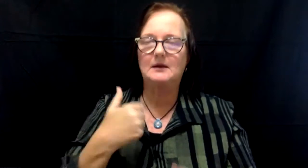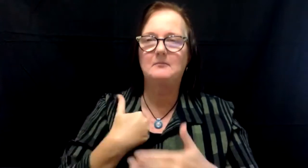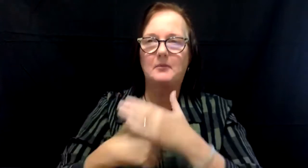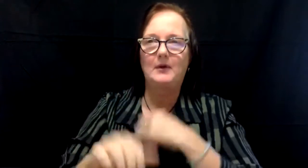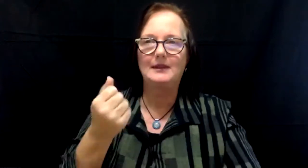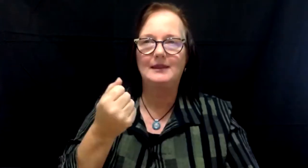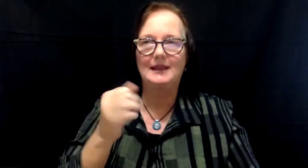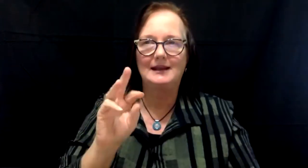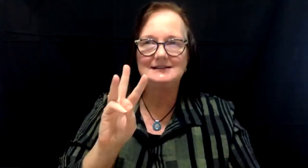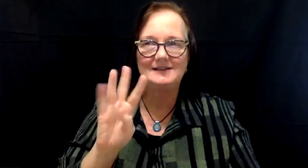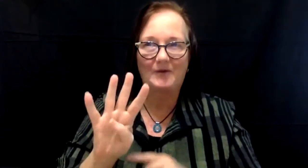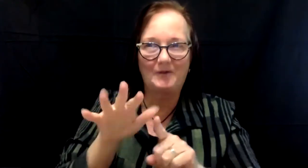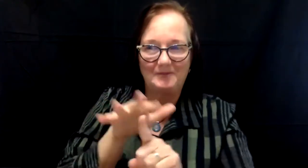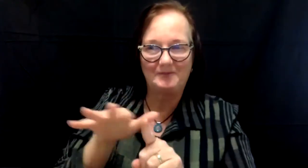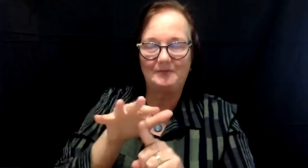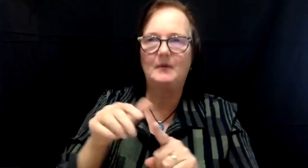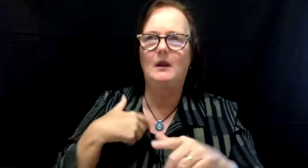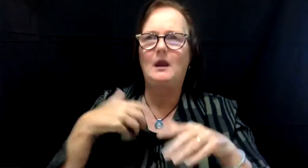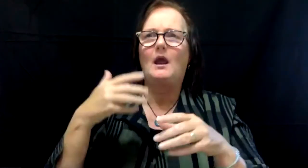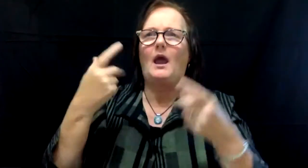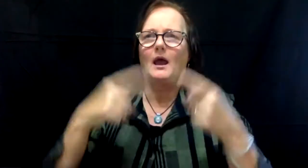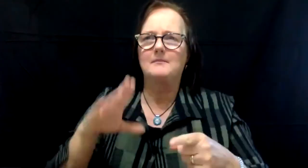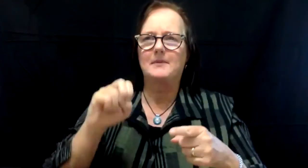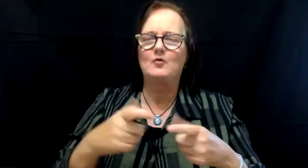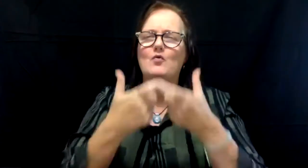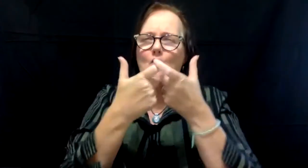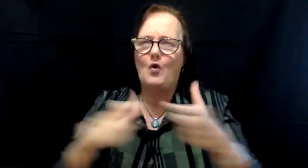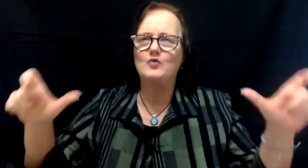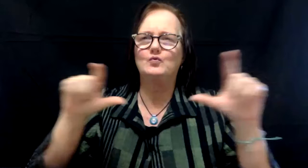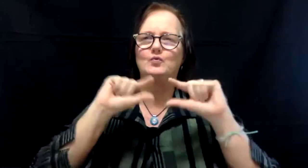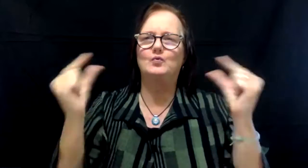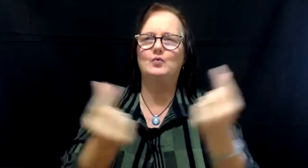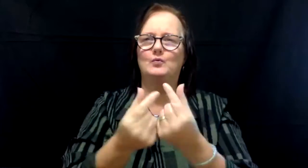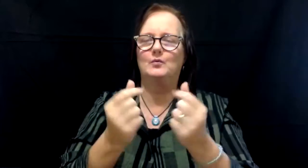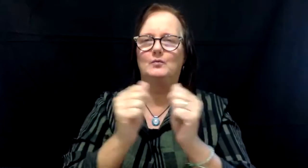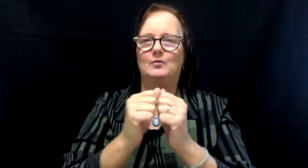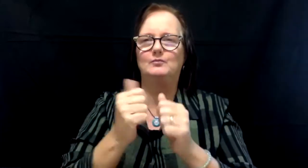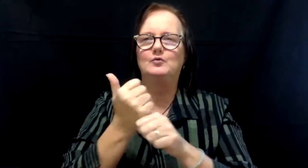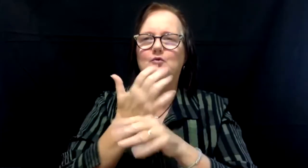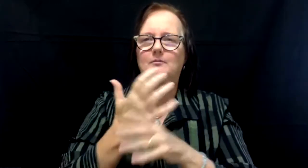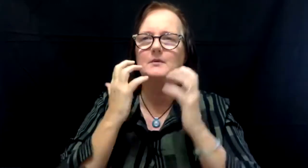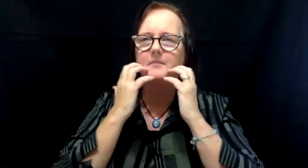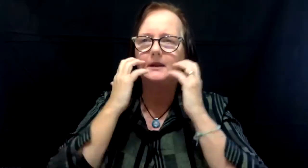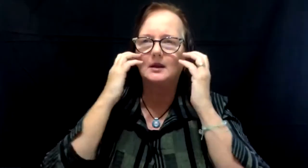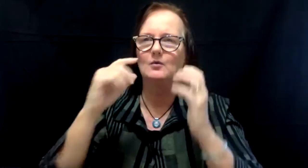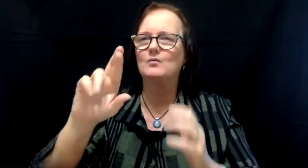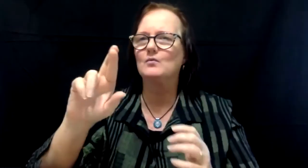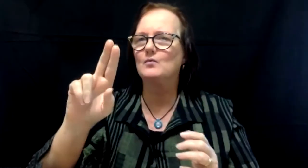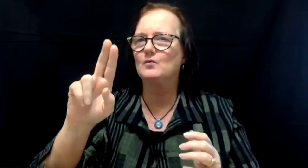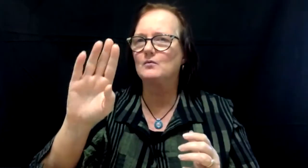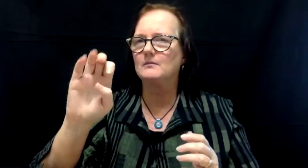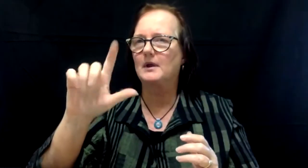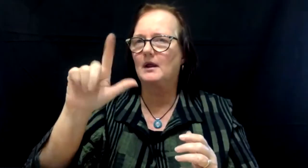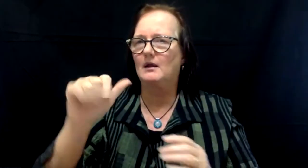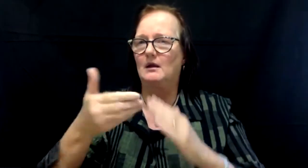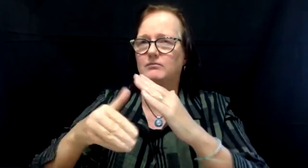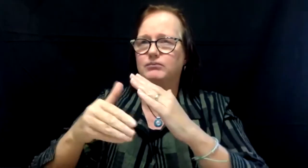I was born in 1964 when there was a large newborn cohort with German measles, aka rubella,